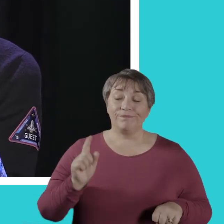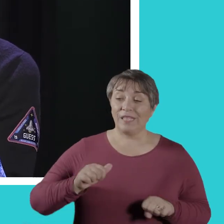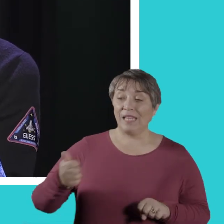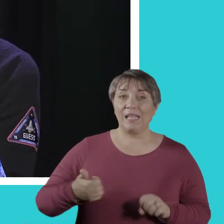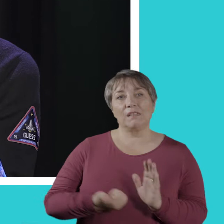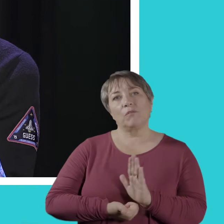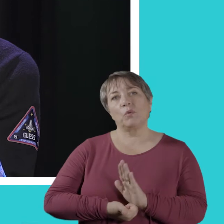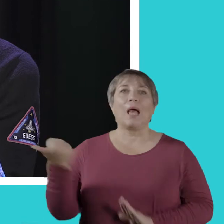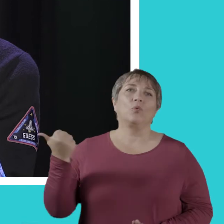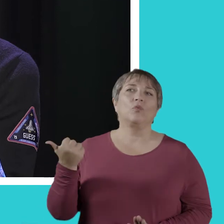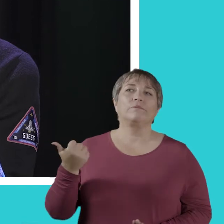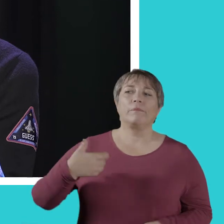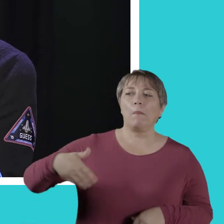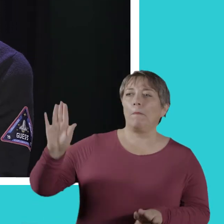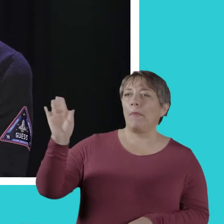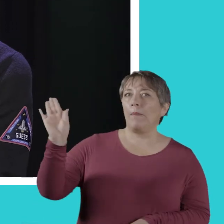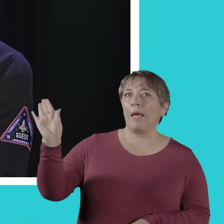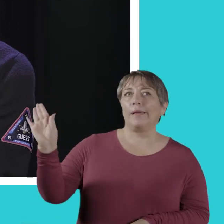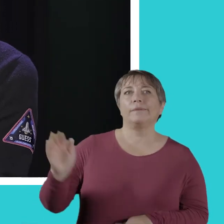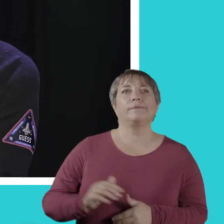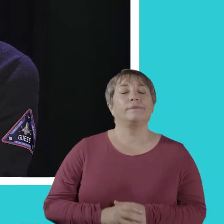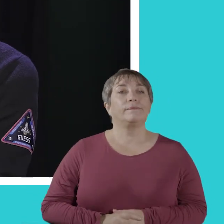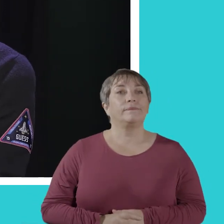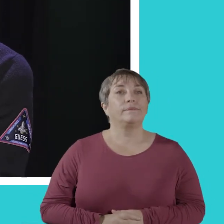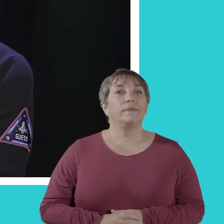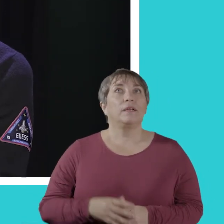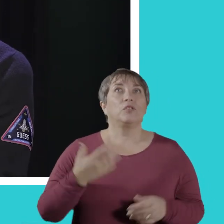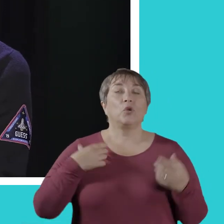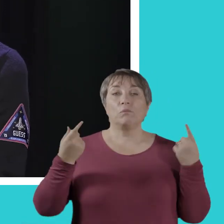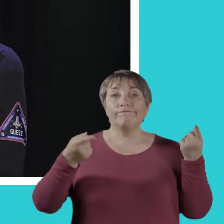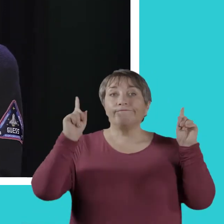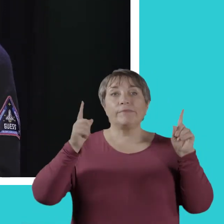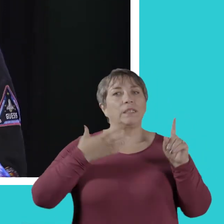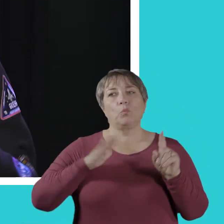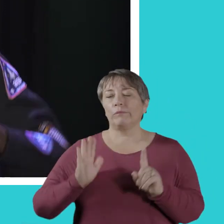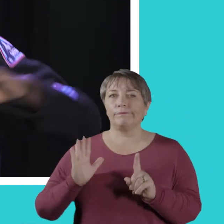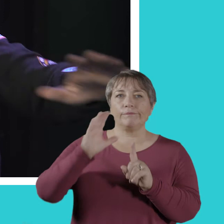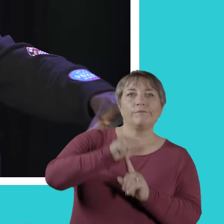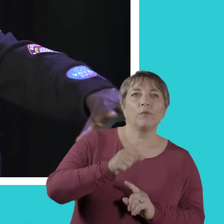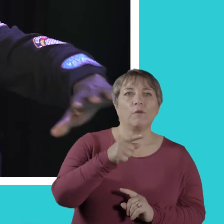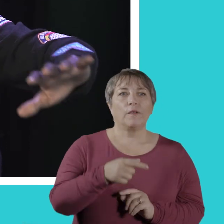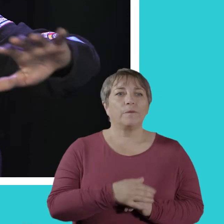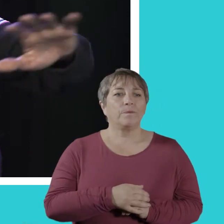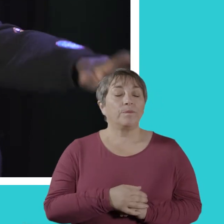Really? Yep. Wow Yeah there's so many things that affect because I spoke about race earlier about now I want to talk